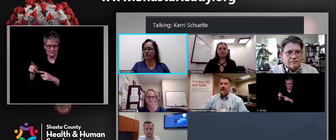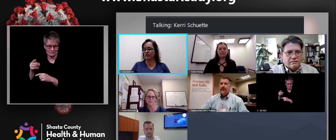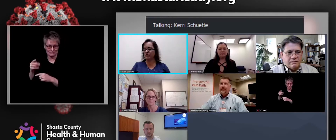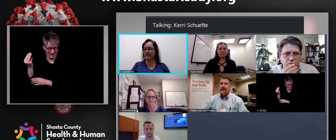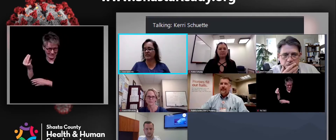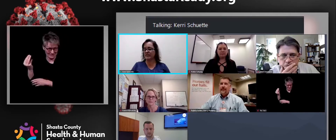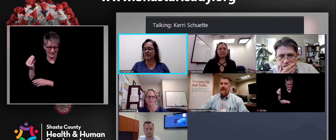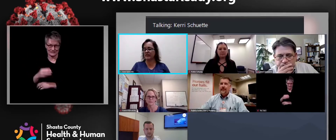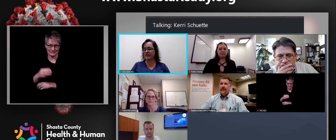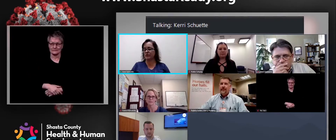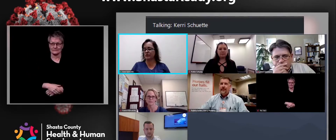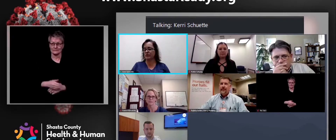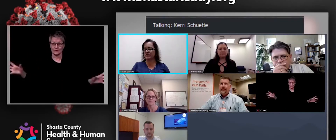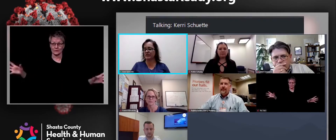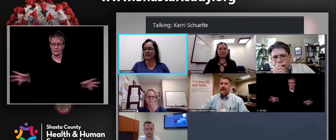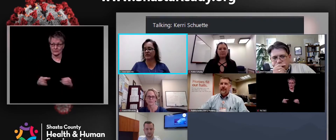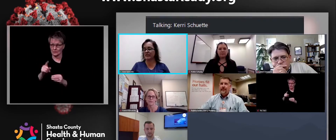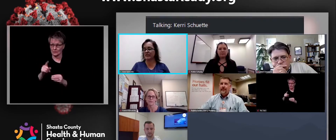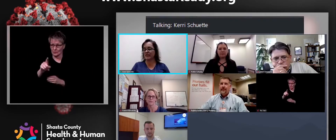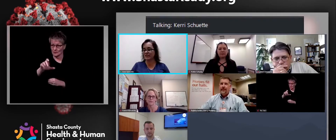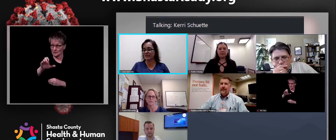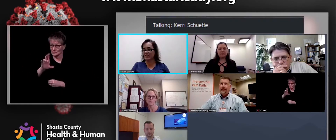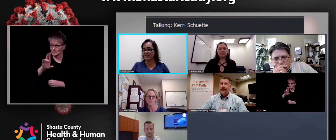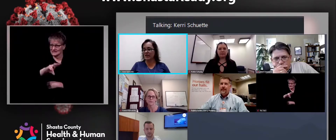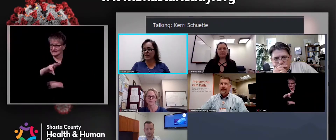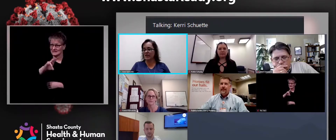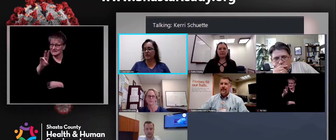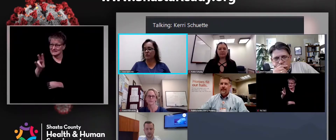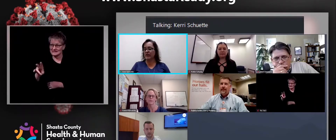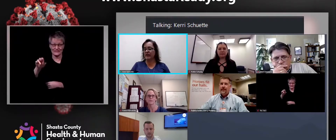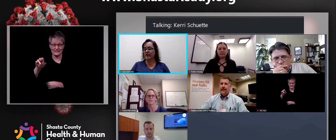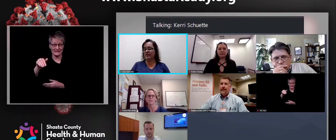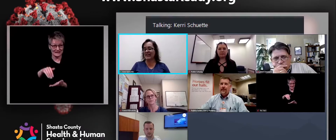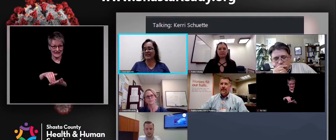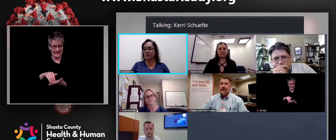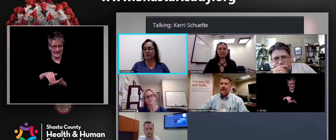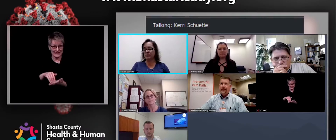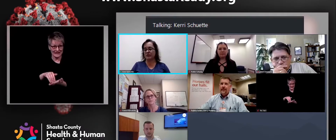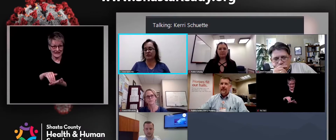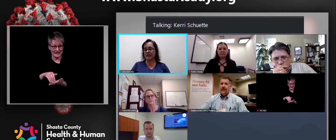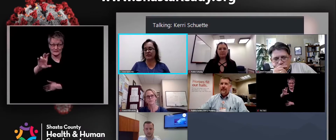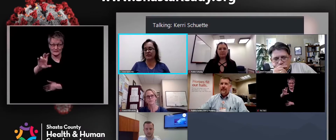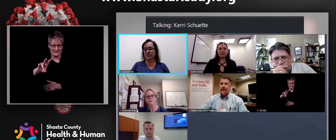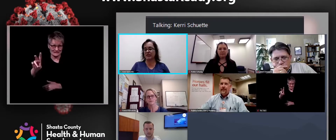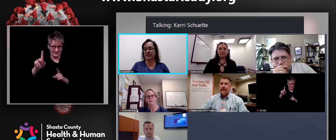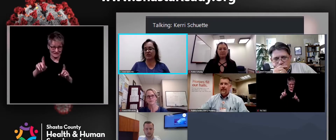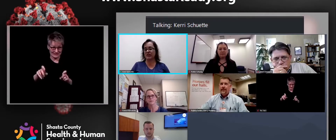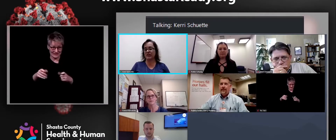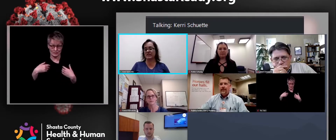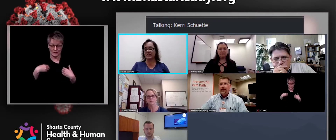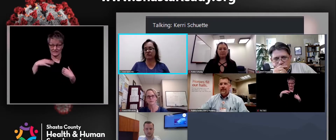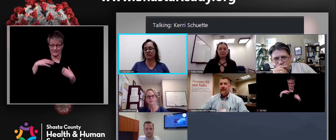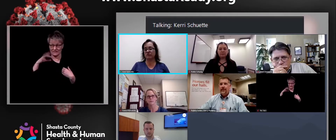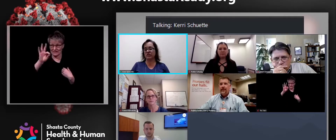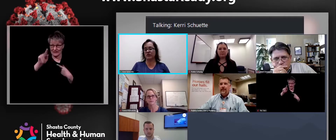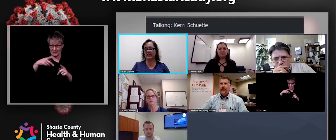177,377 tests. We have nine people hospitalized in Shasta County. That is an increase from